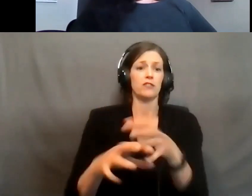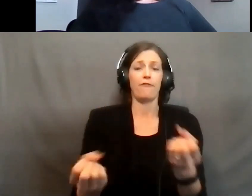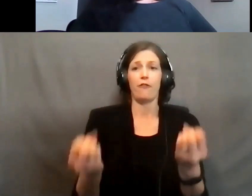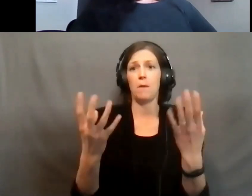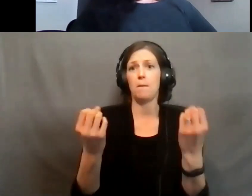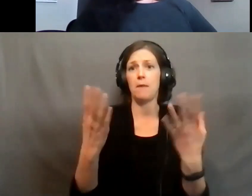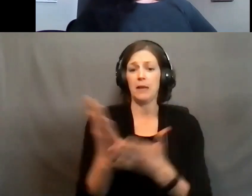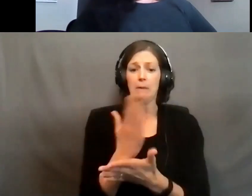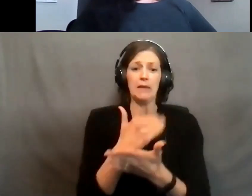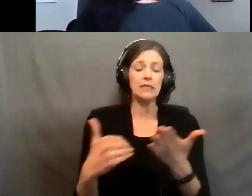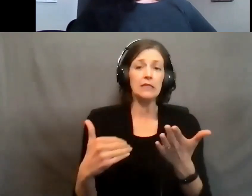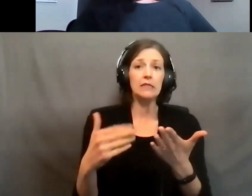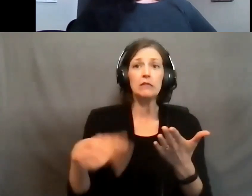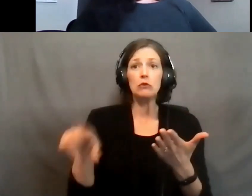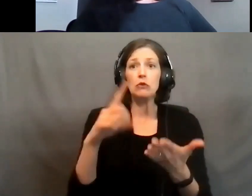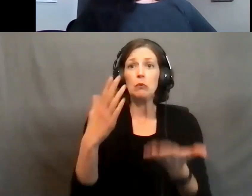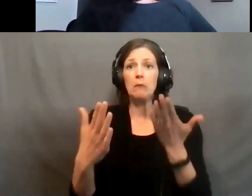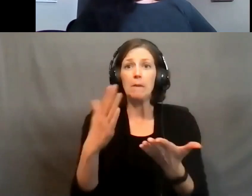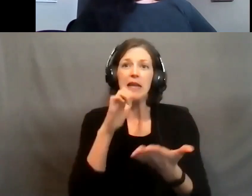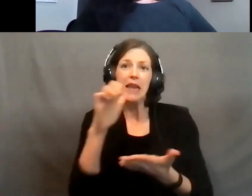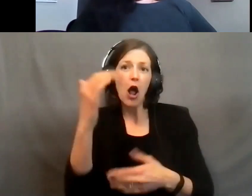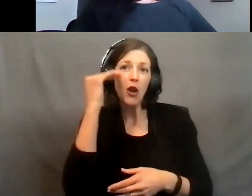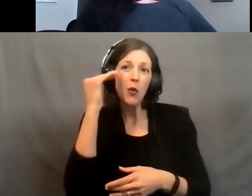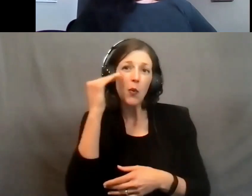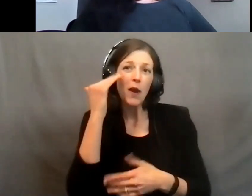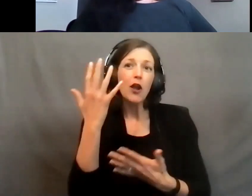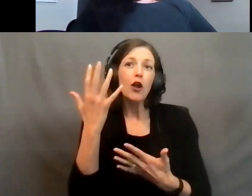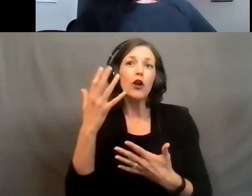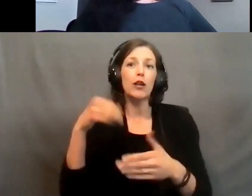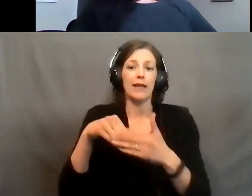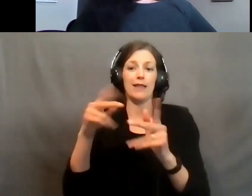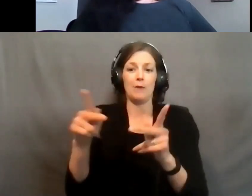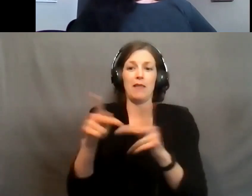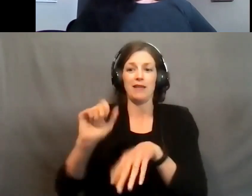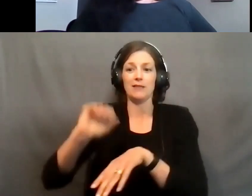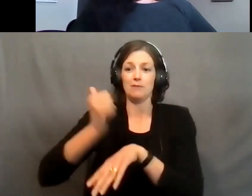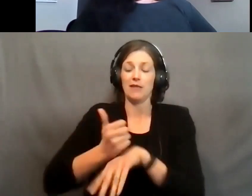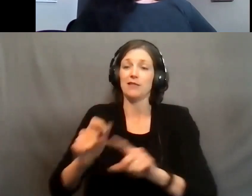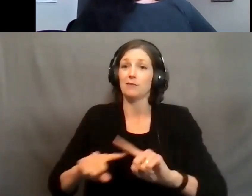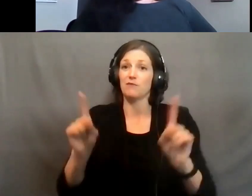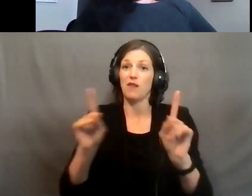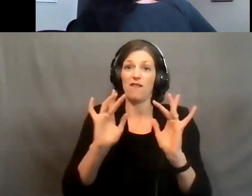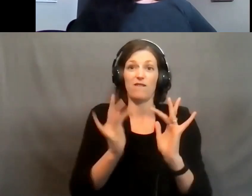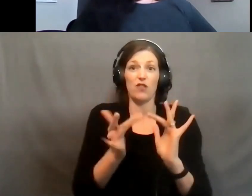You may be less aware of that in play space but virtual is a real heroic on